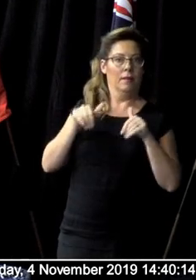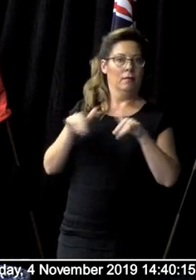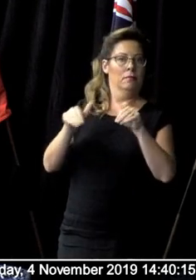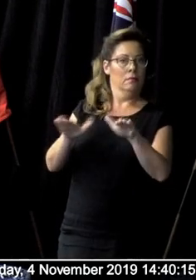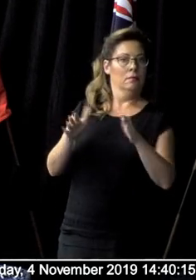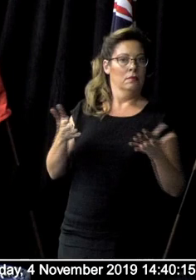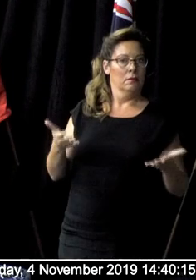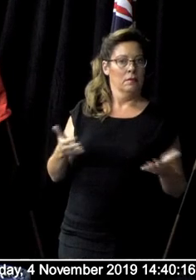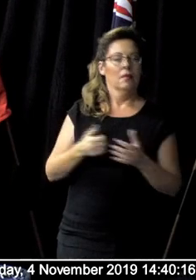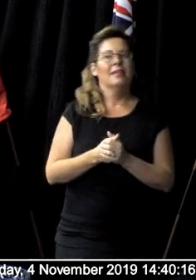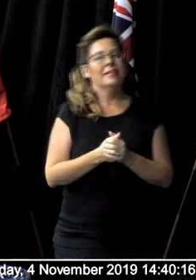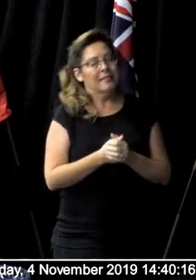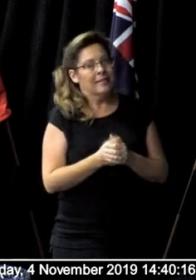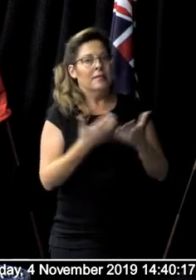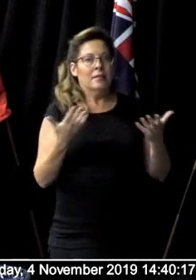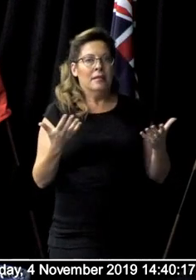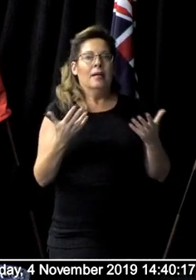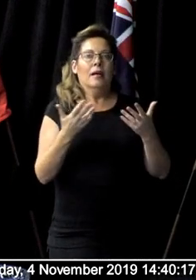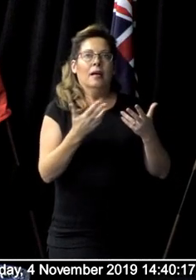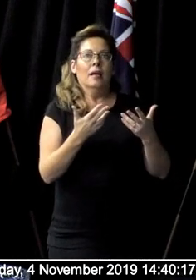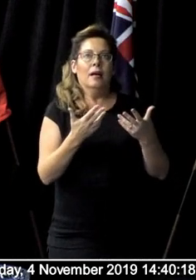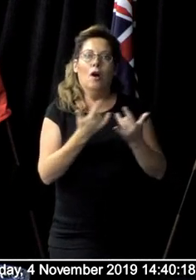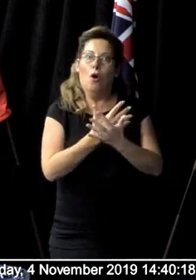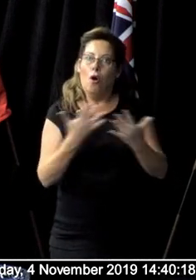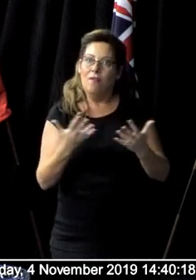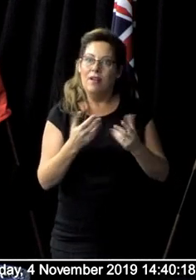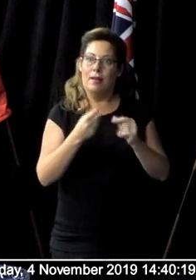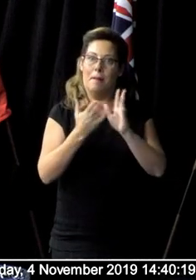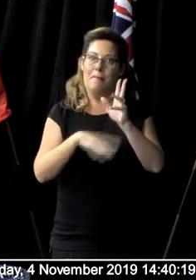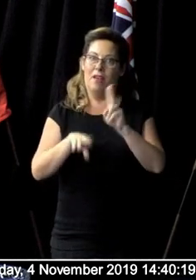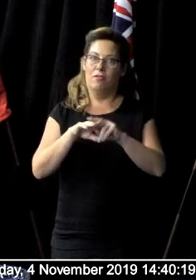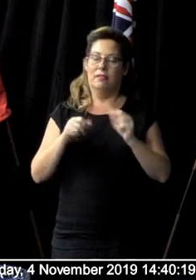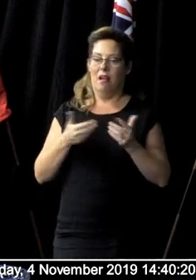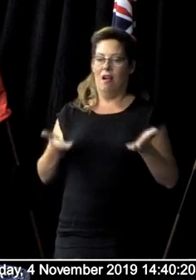people – the parents are offered something that is far less than would be available